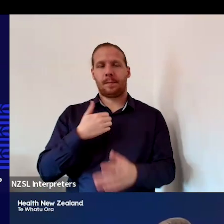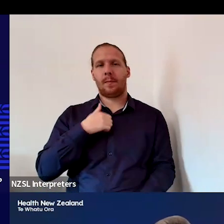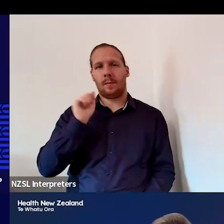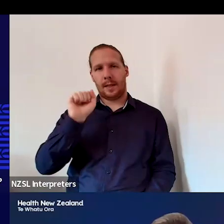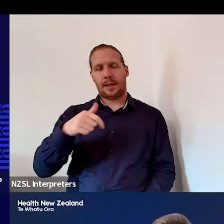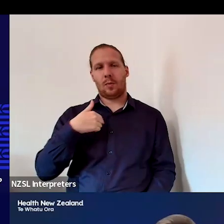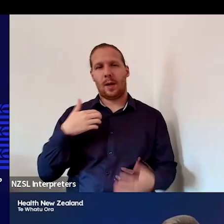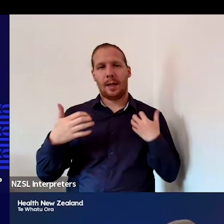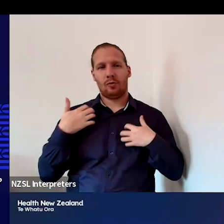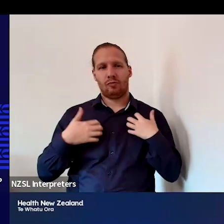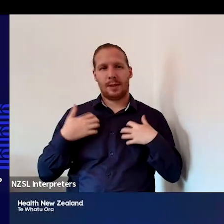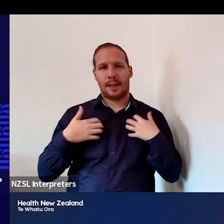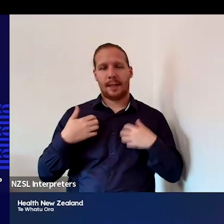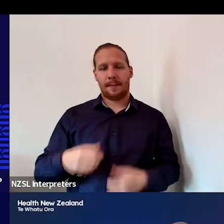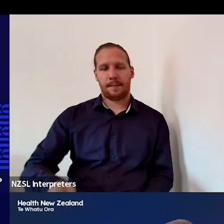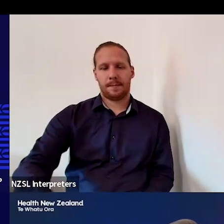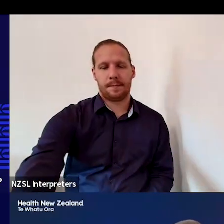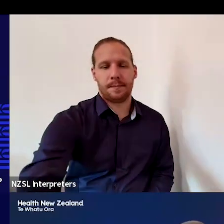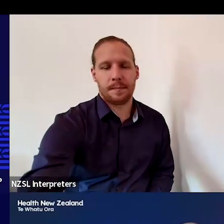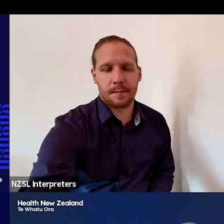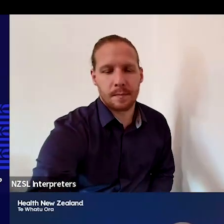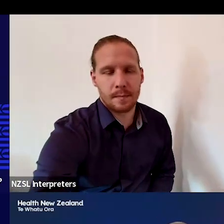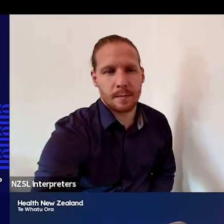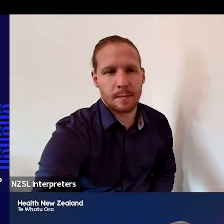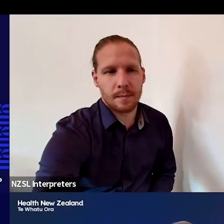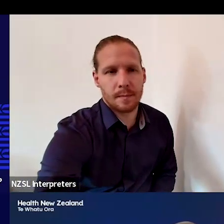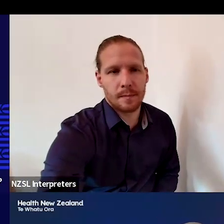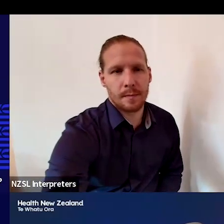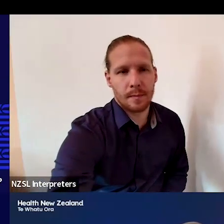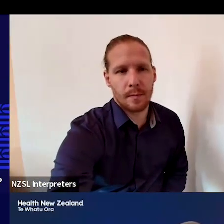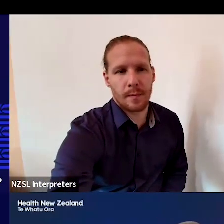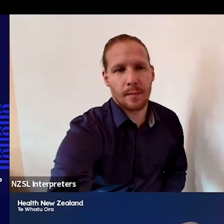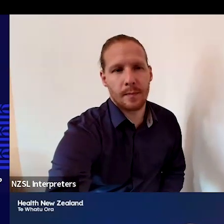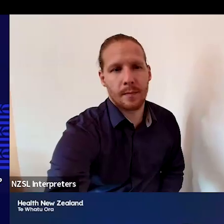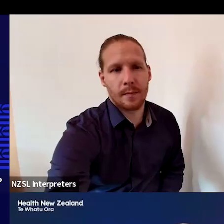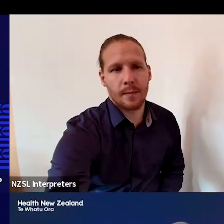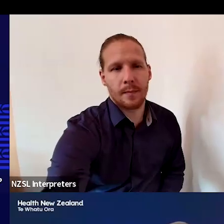the I mean, none of us become or no one becomes an adult or a,